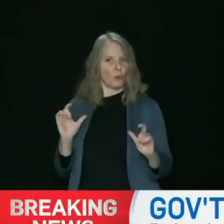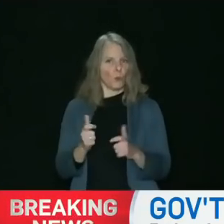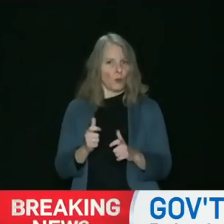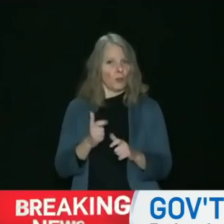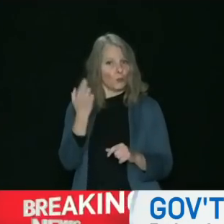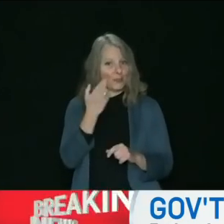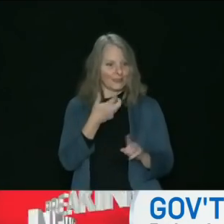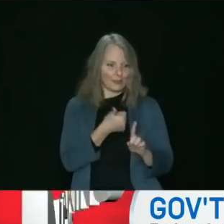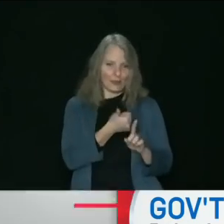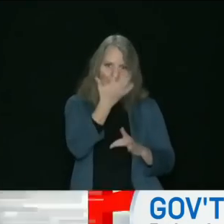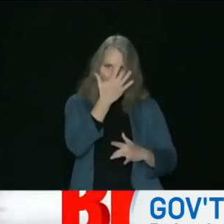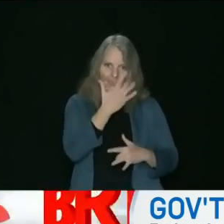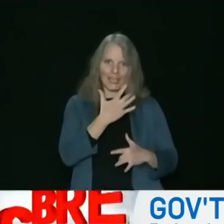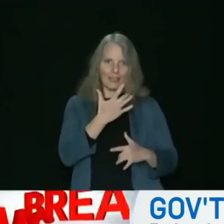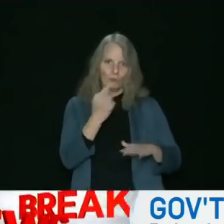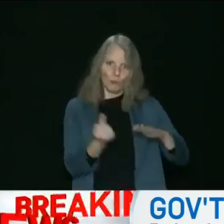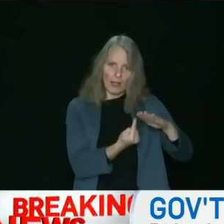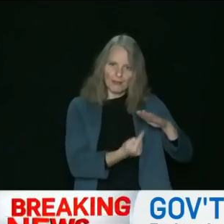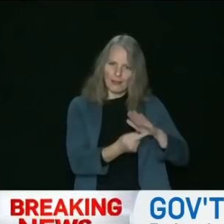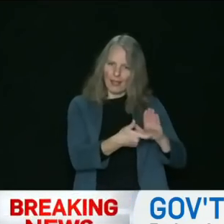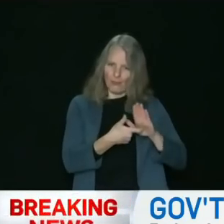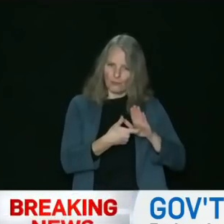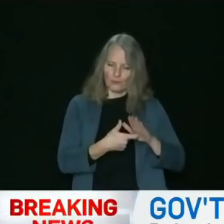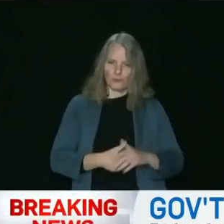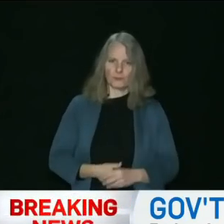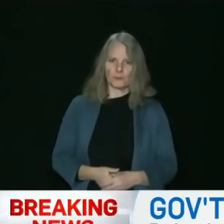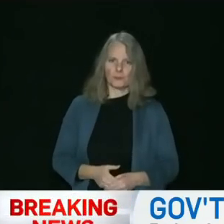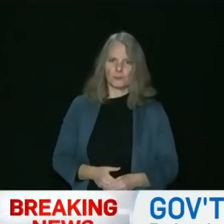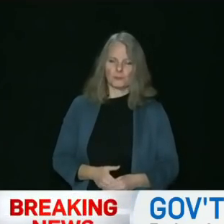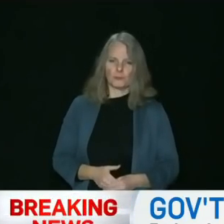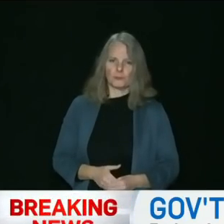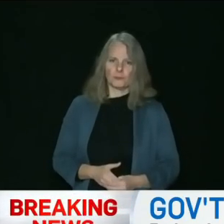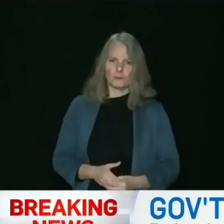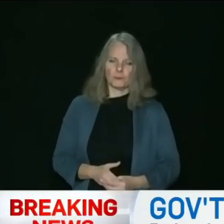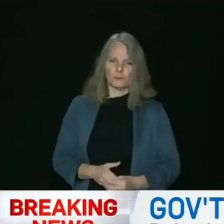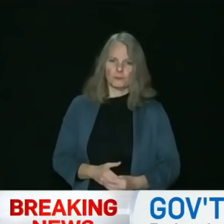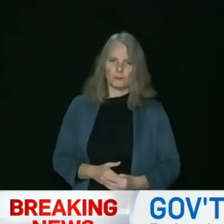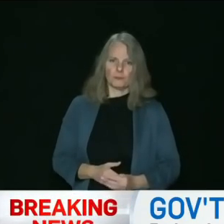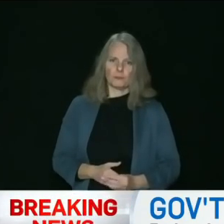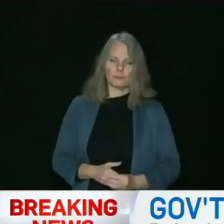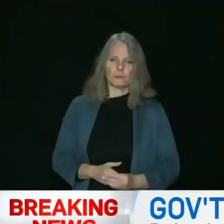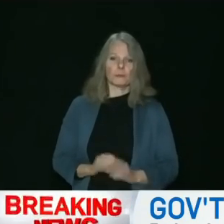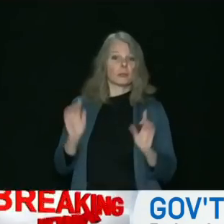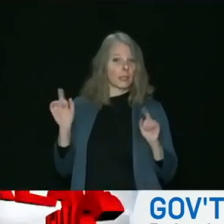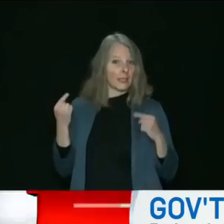INCREASED HOSPITALIZATION AND ADMISSIONS TO THE ICU AS WELL AS